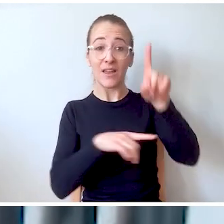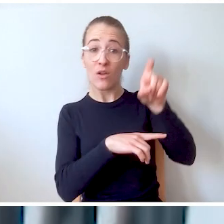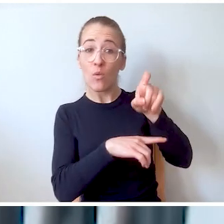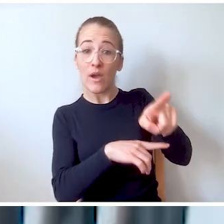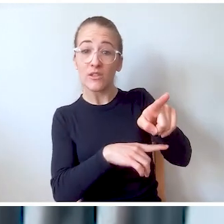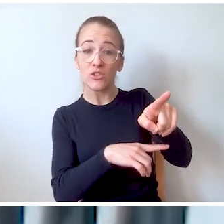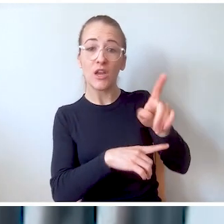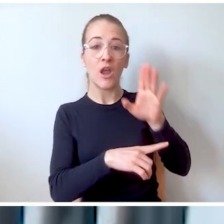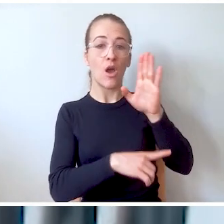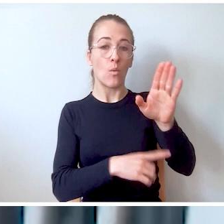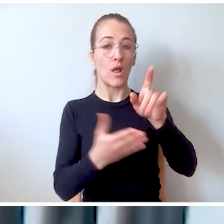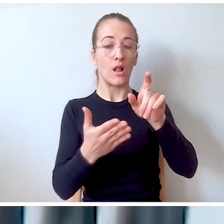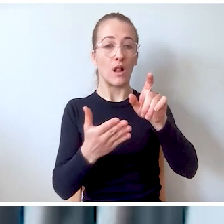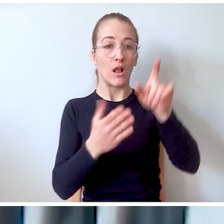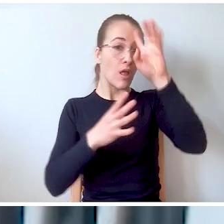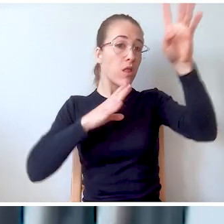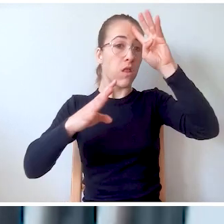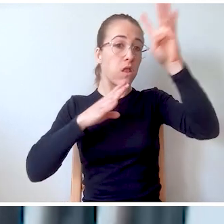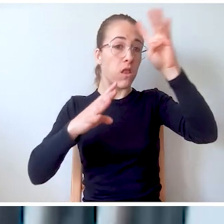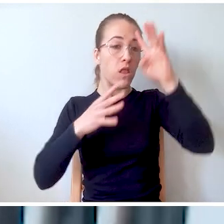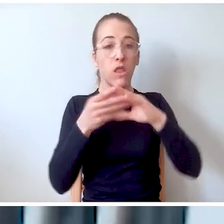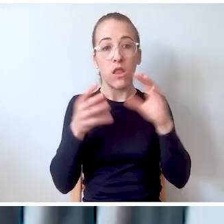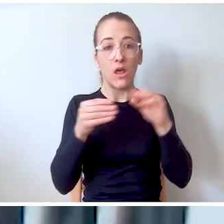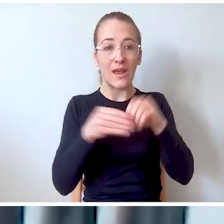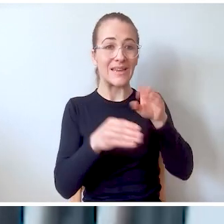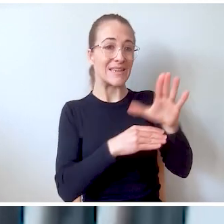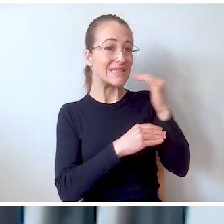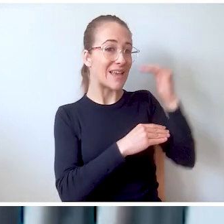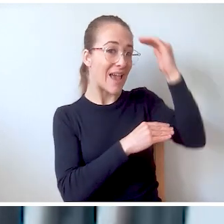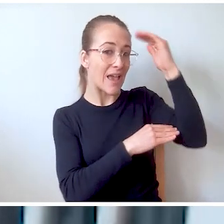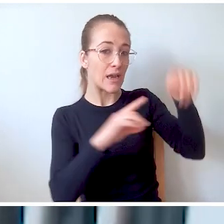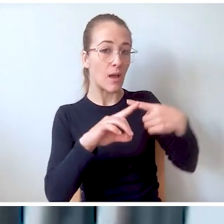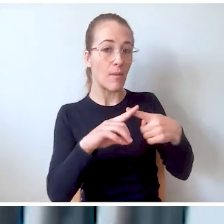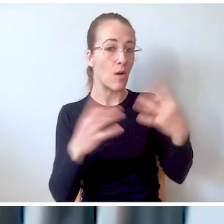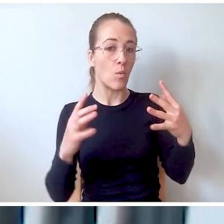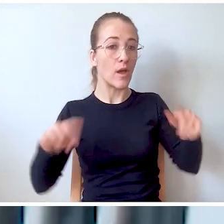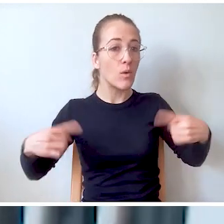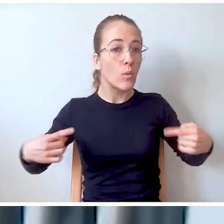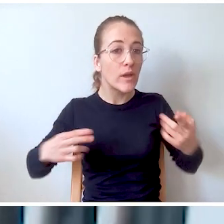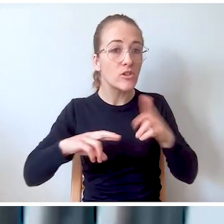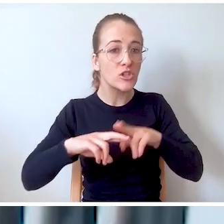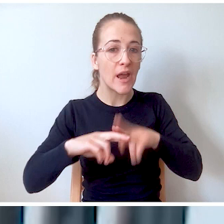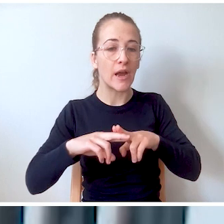is going to write some kind of story in his or her own head about what they think a wheelchair is